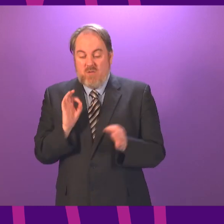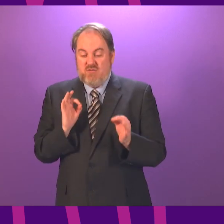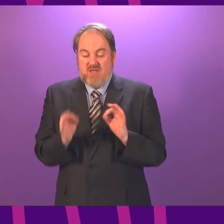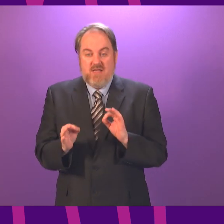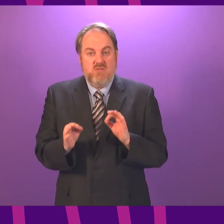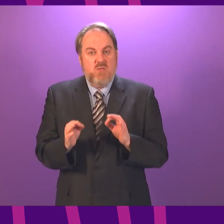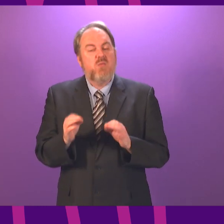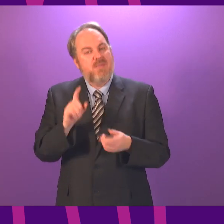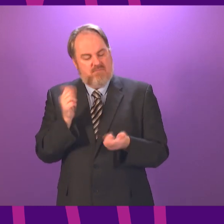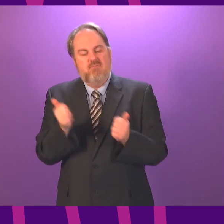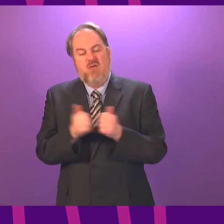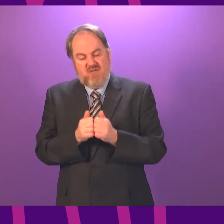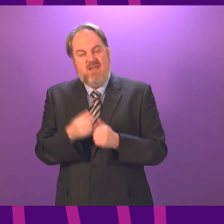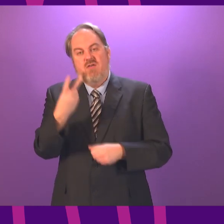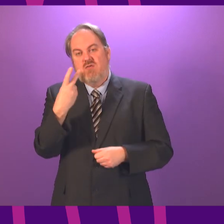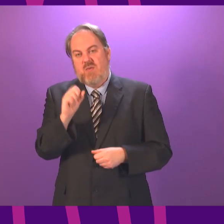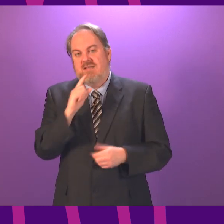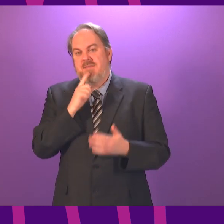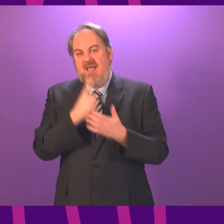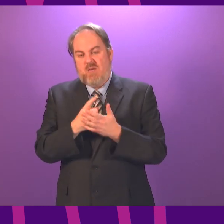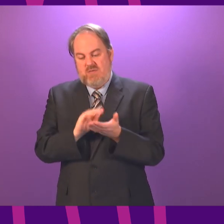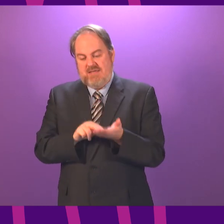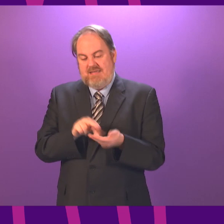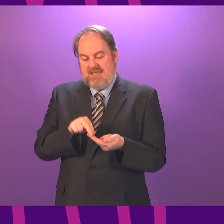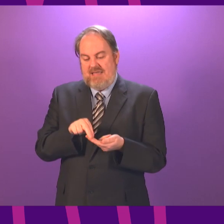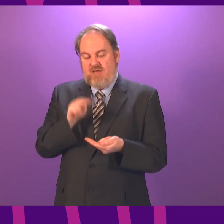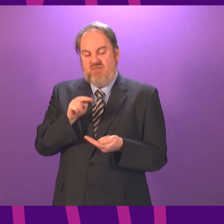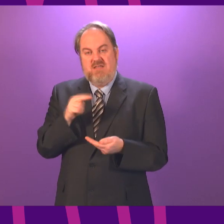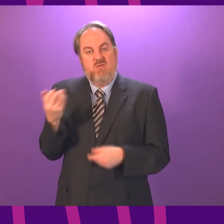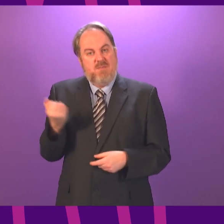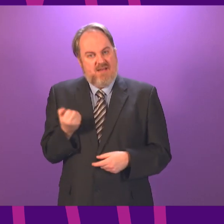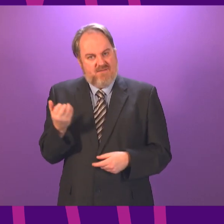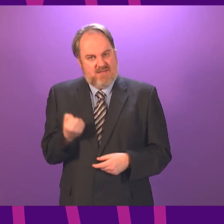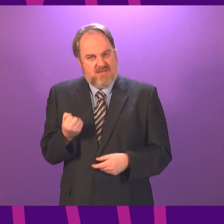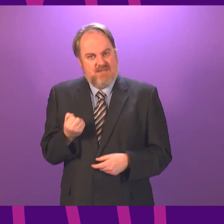£20 increase permanent and extend it to legacy benefits, as well as abolishing the benefit